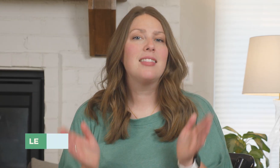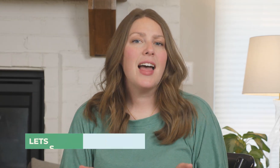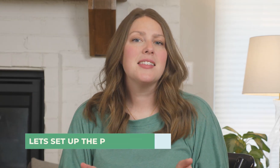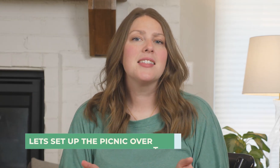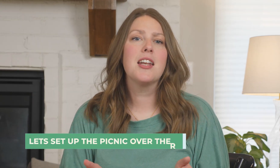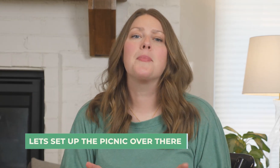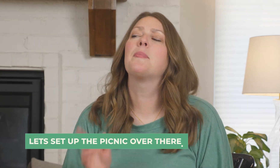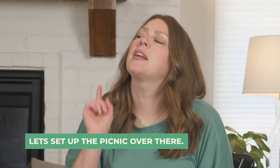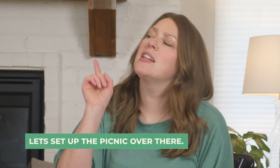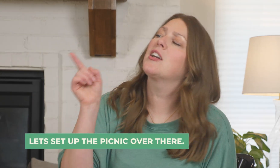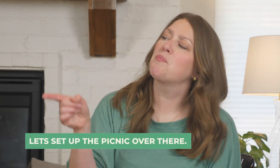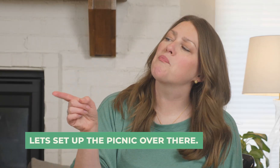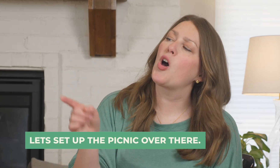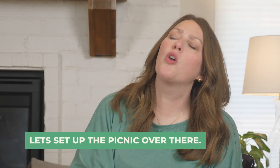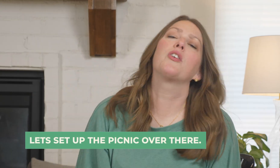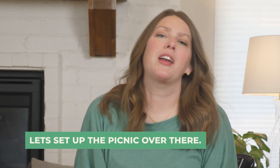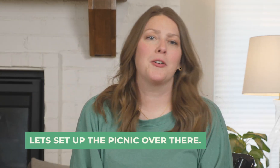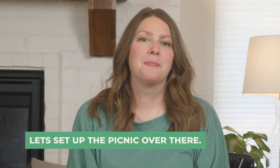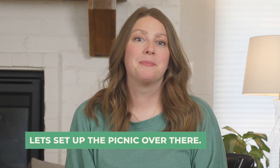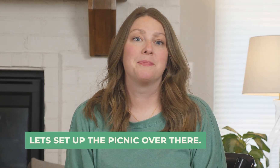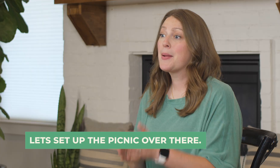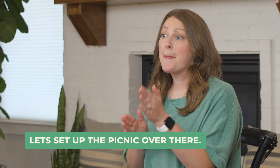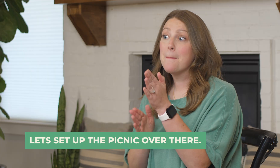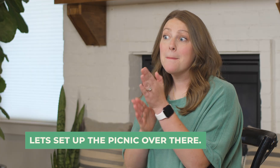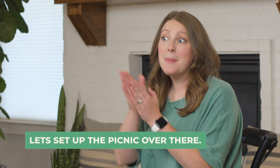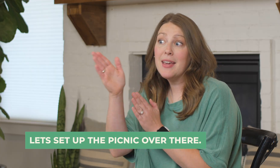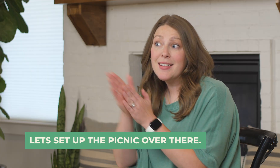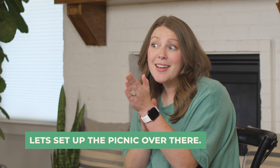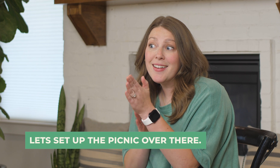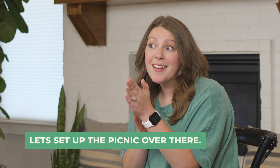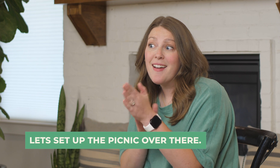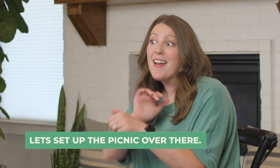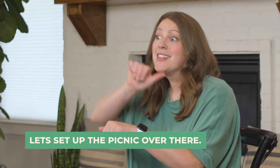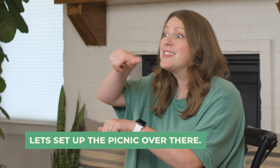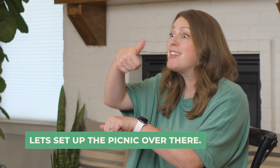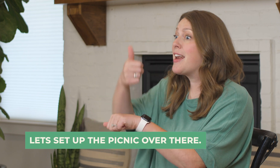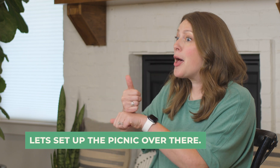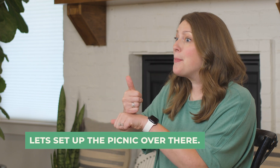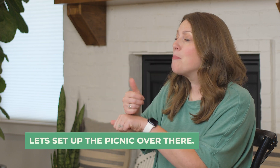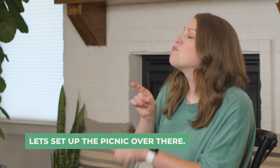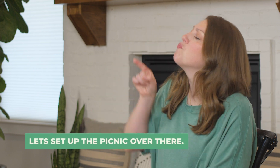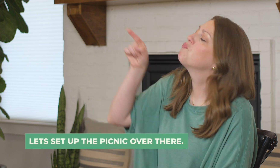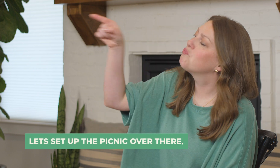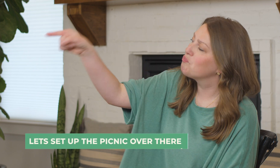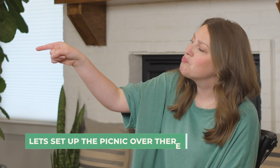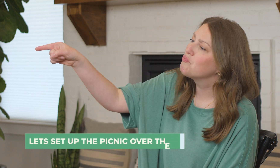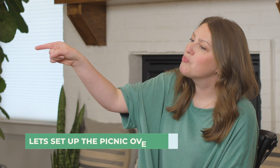Let's set up the picnic over there. Picnic? Set up